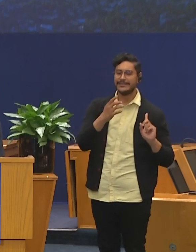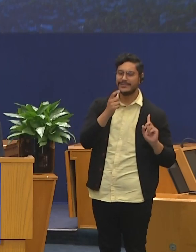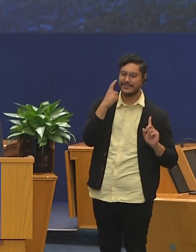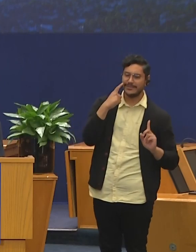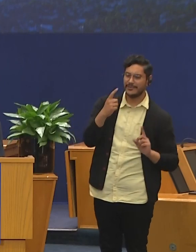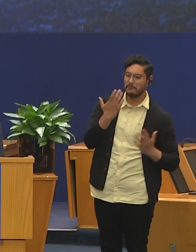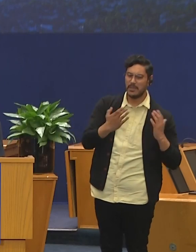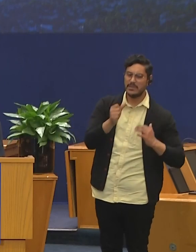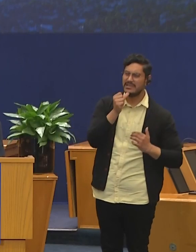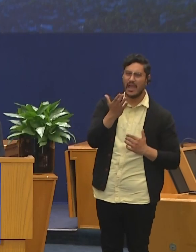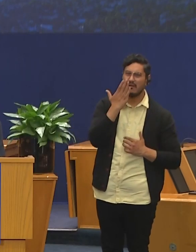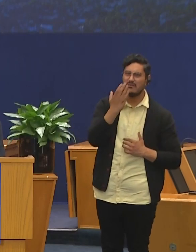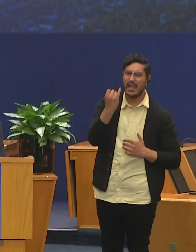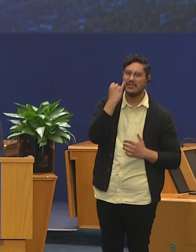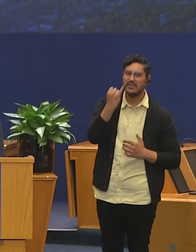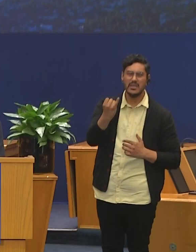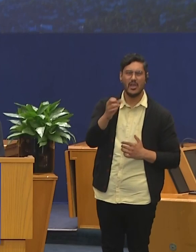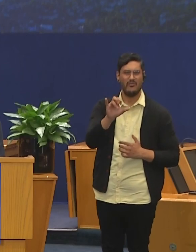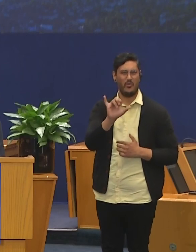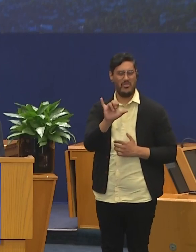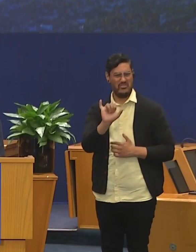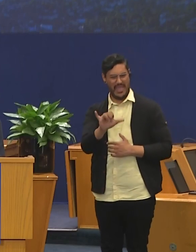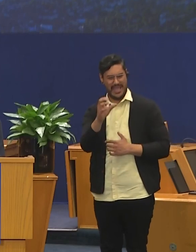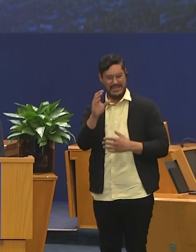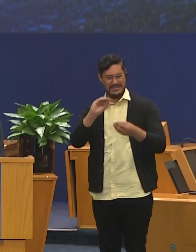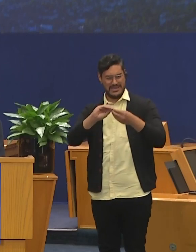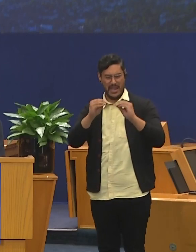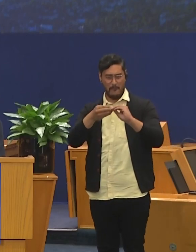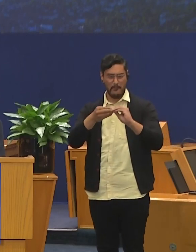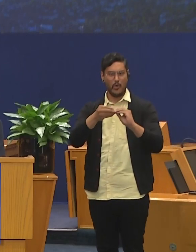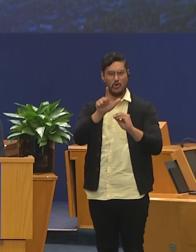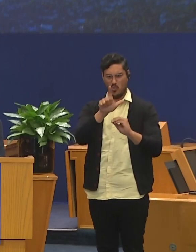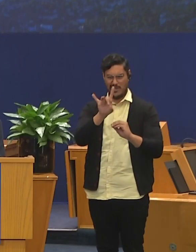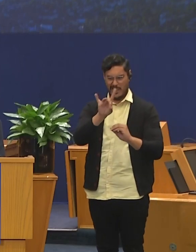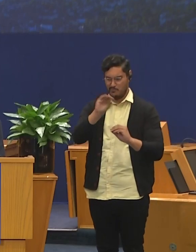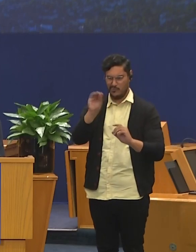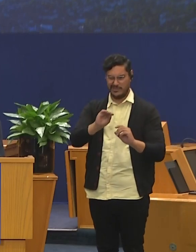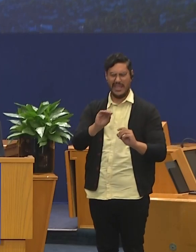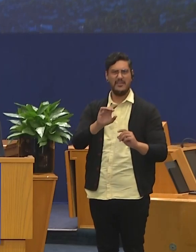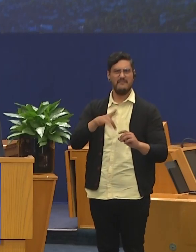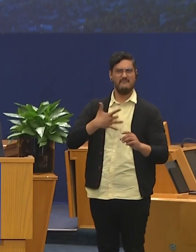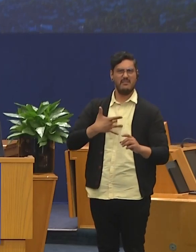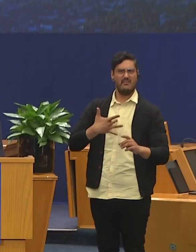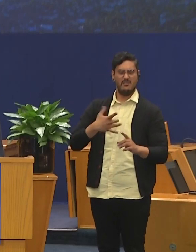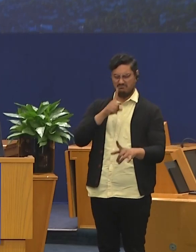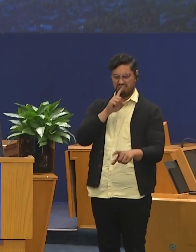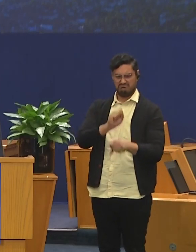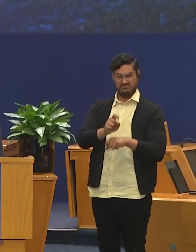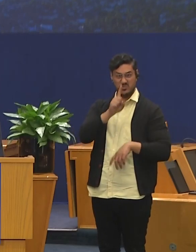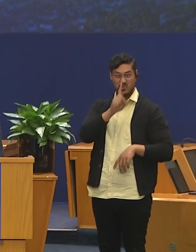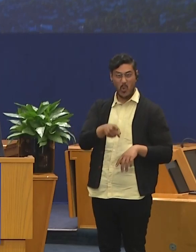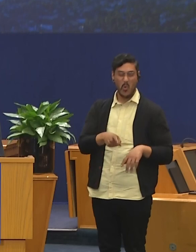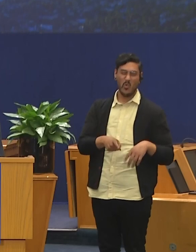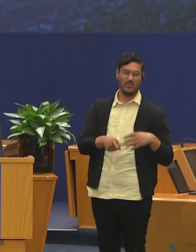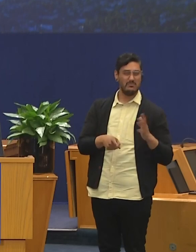FOR US TO EITHER HOLD THAT NUMBER AS THE NUMBER THAT'S AN